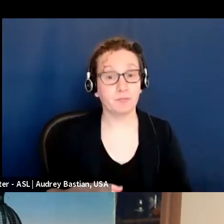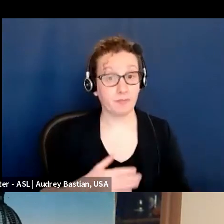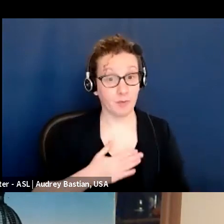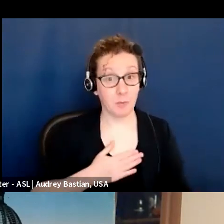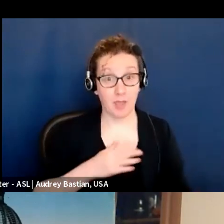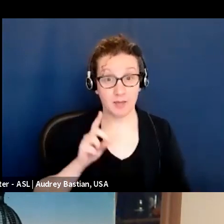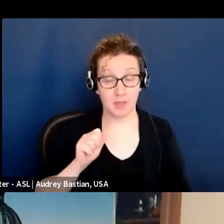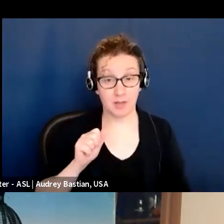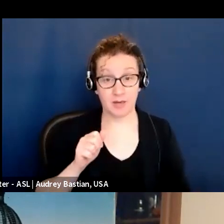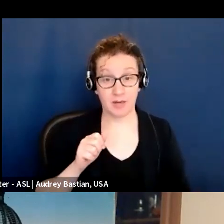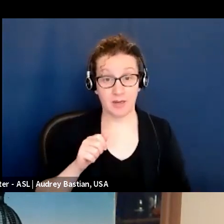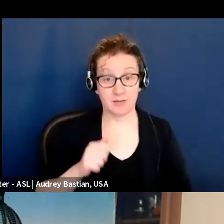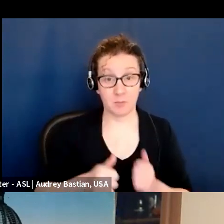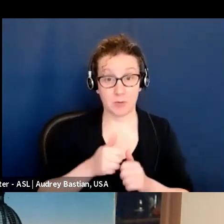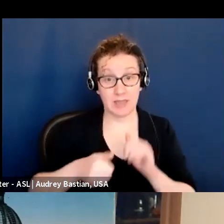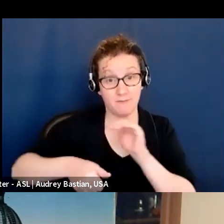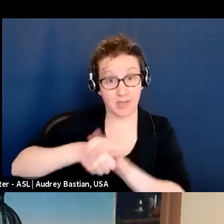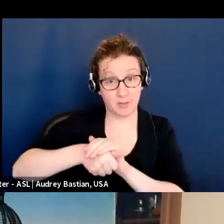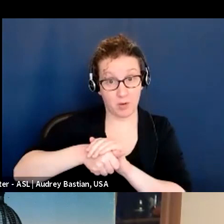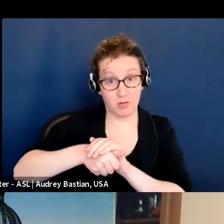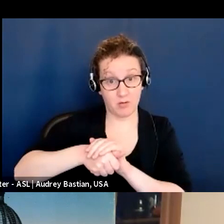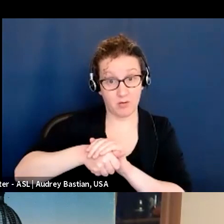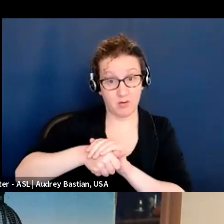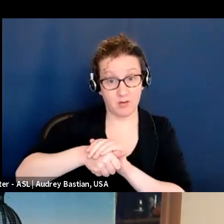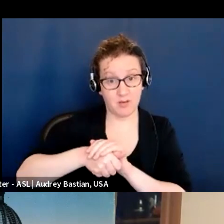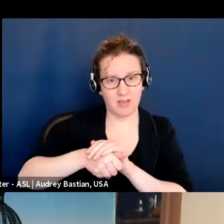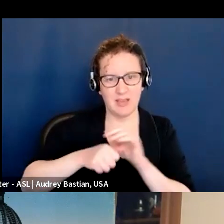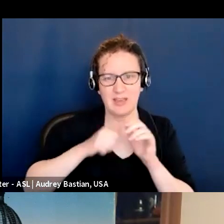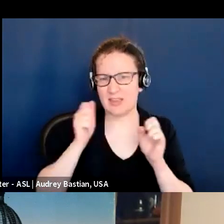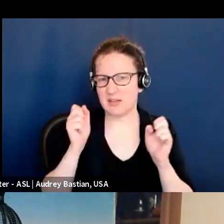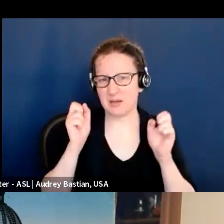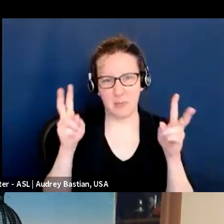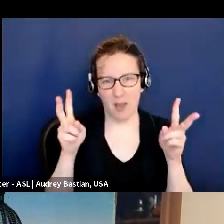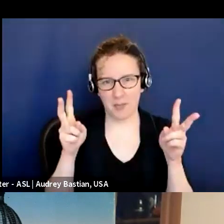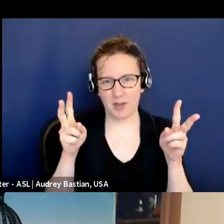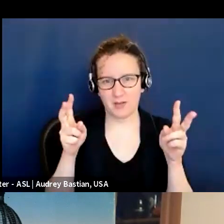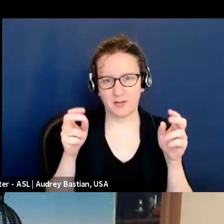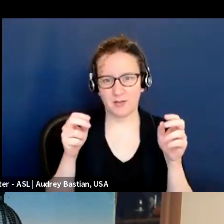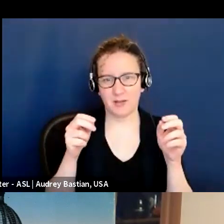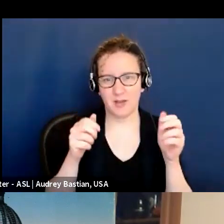mostly invisible. So it just didn't come up as most of the conversation like, I had to